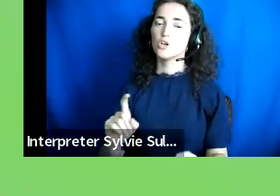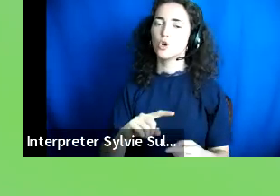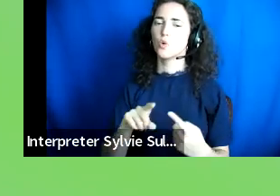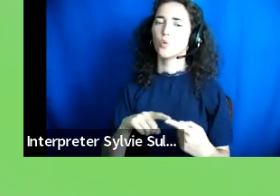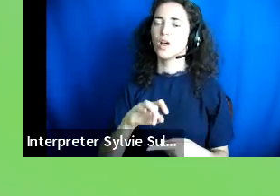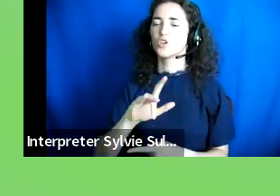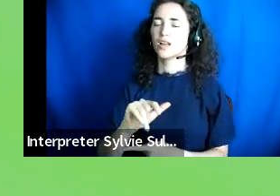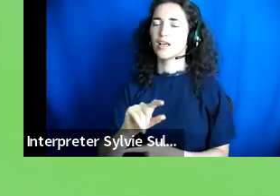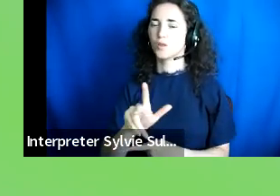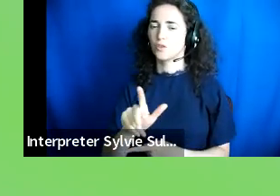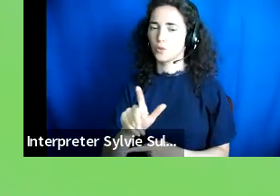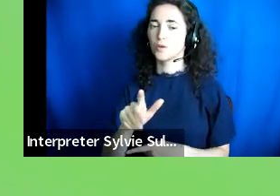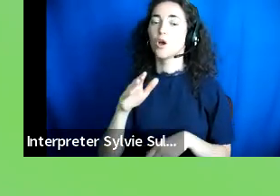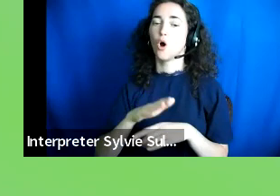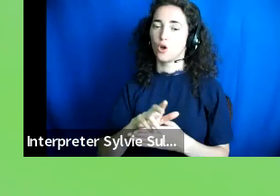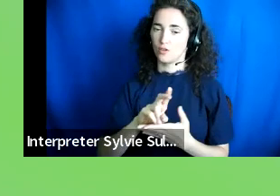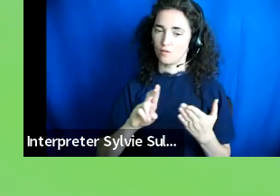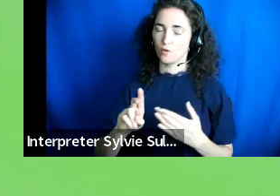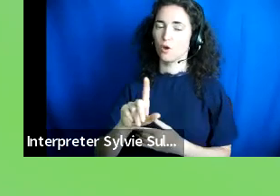July, 2023, on the University of Louisiana, Latvia Campus.